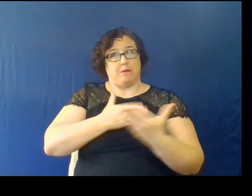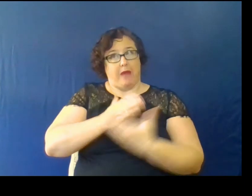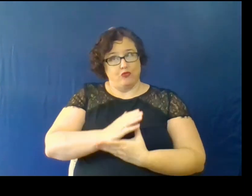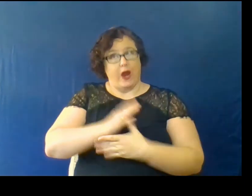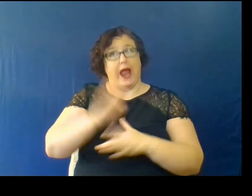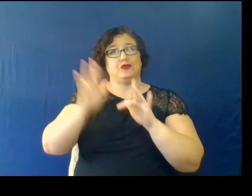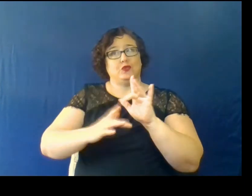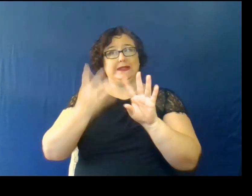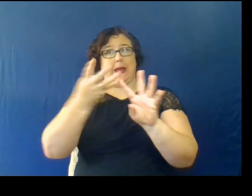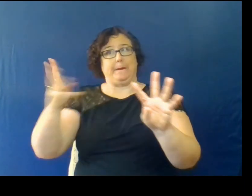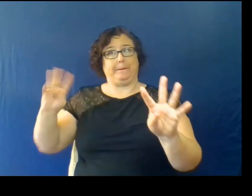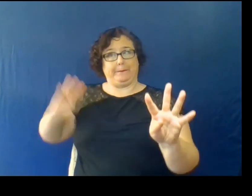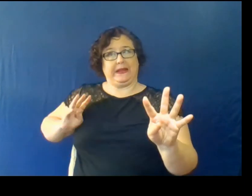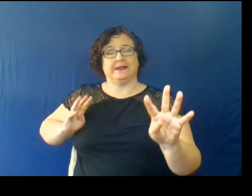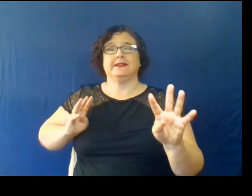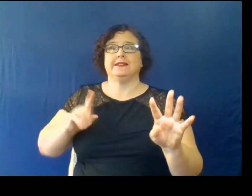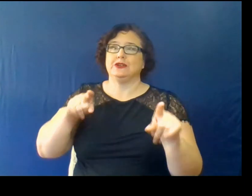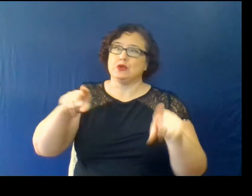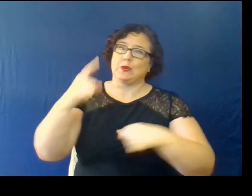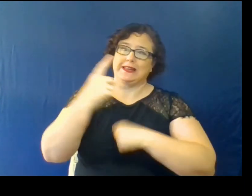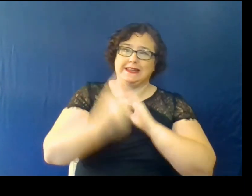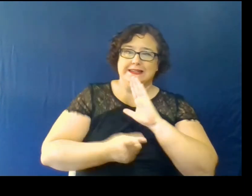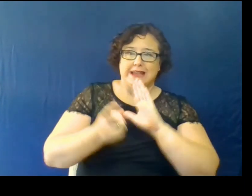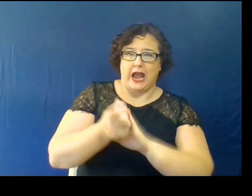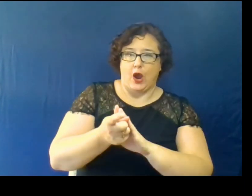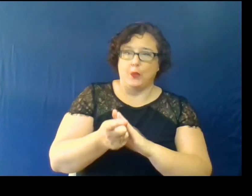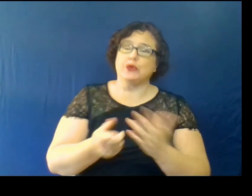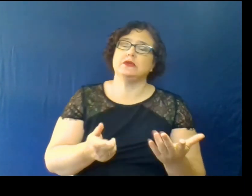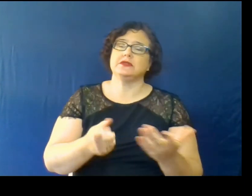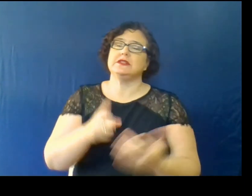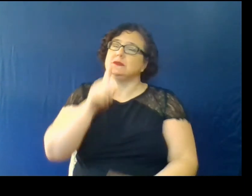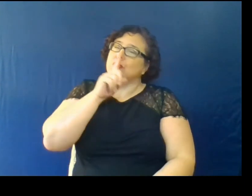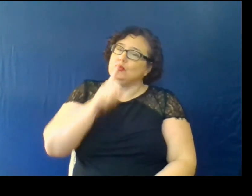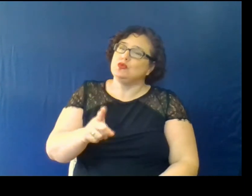to vote during these hours. So I'm just making sure you're going in informed is